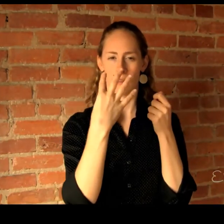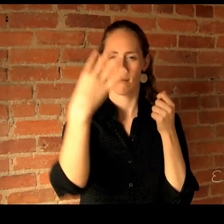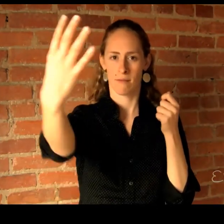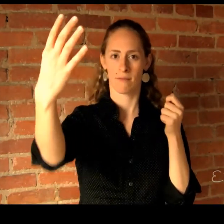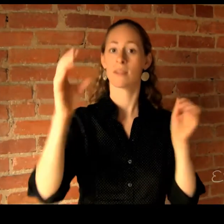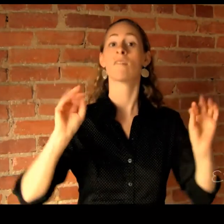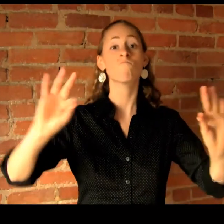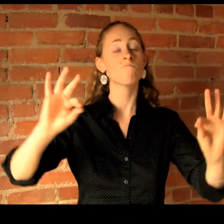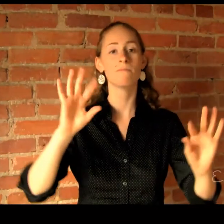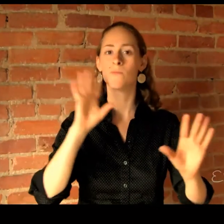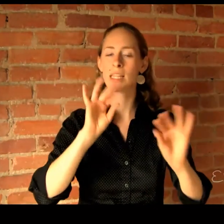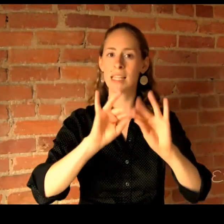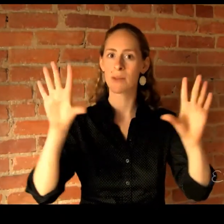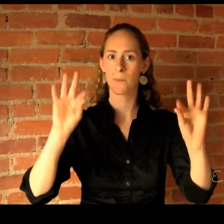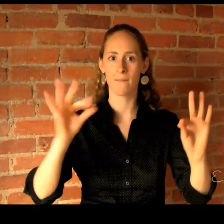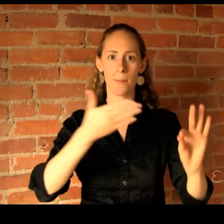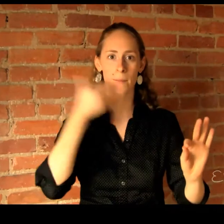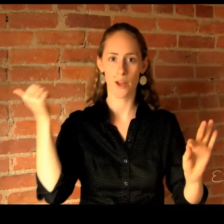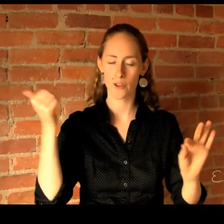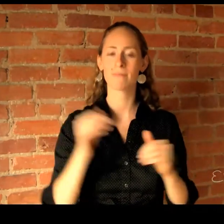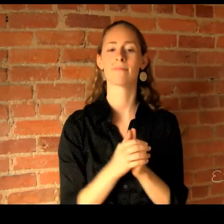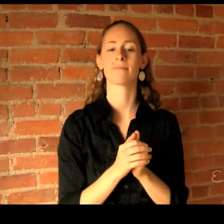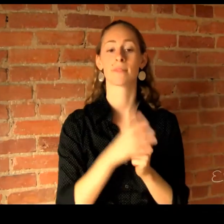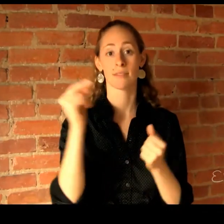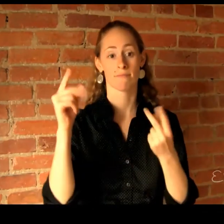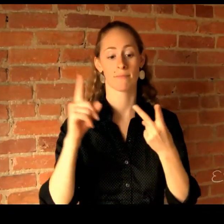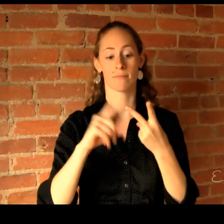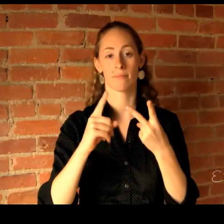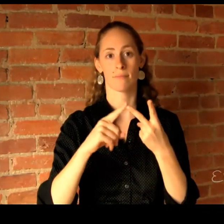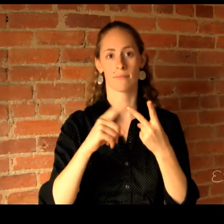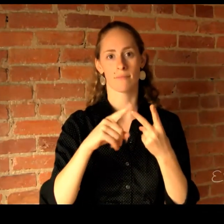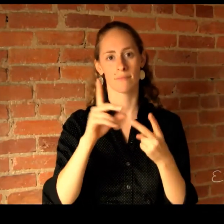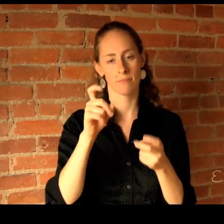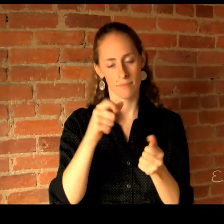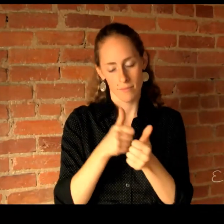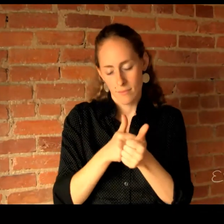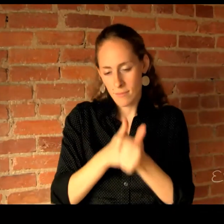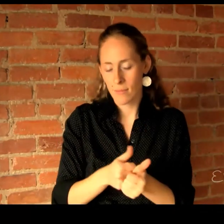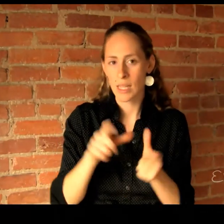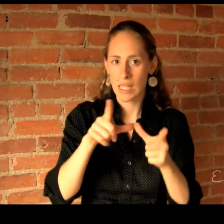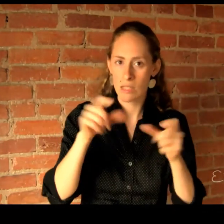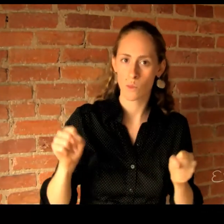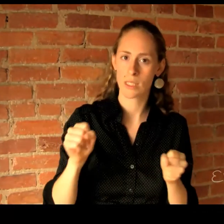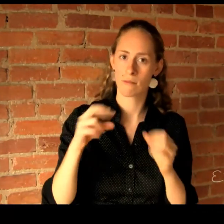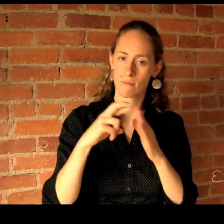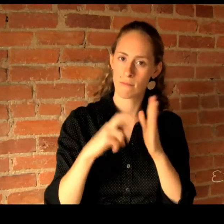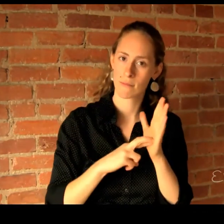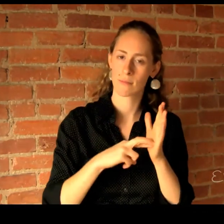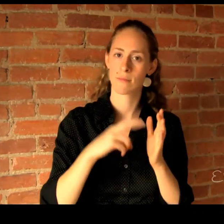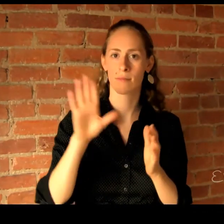The next step is following ASL linguistic rules based on five parameters: movement,